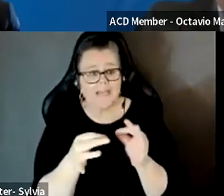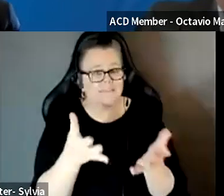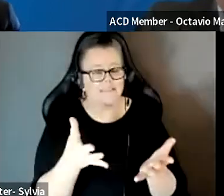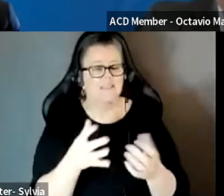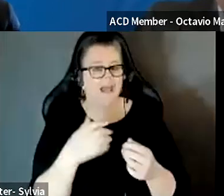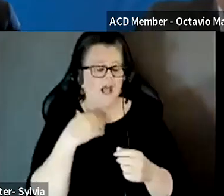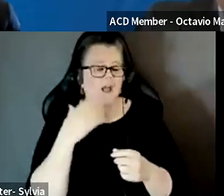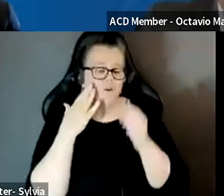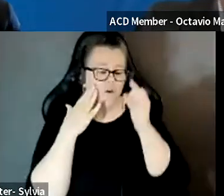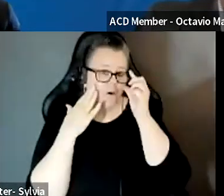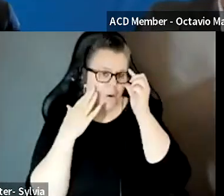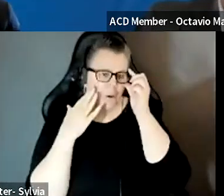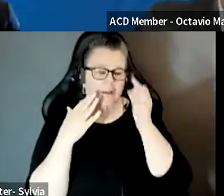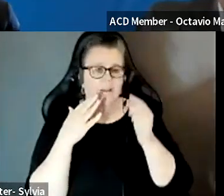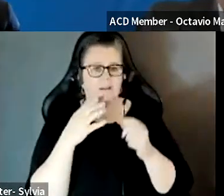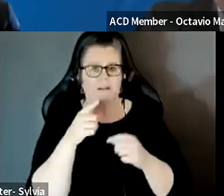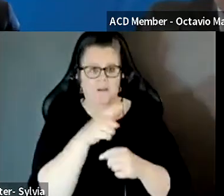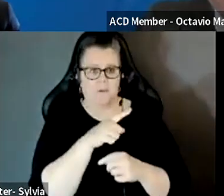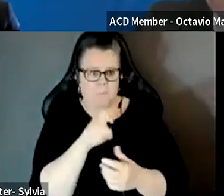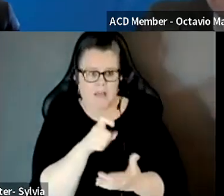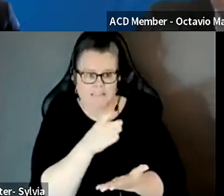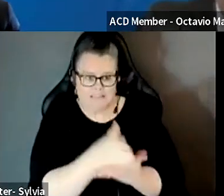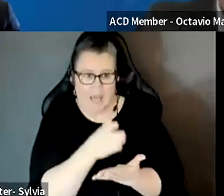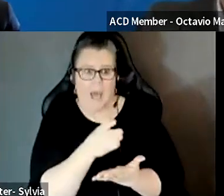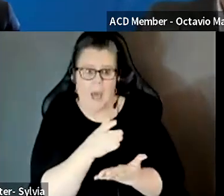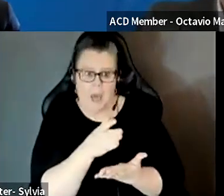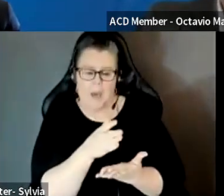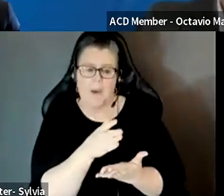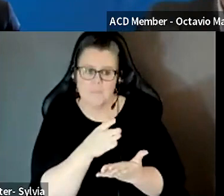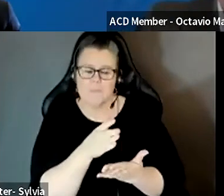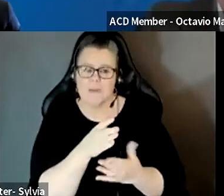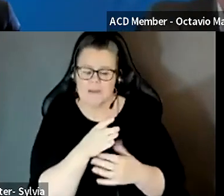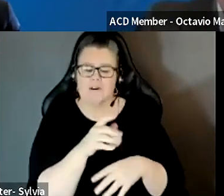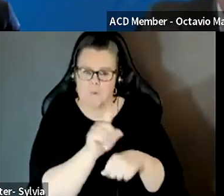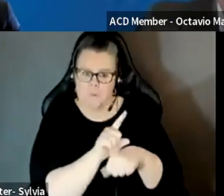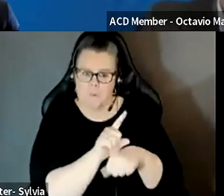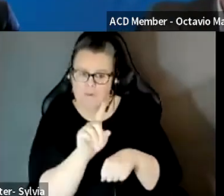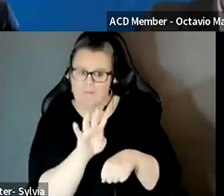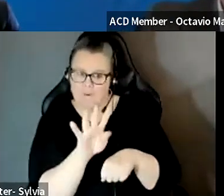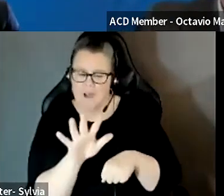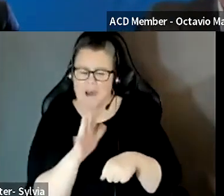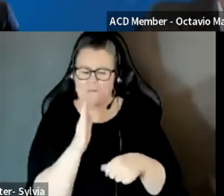I know that you have a hard stop at 45 past the hour, so we'll make sure to get out of here by then; okay get you out by then. And first over to Julie.